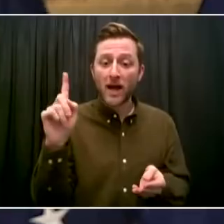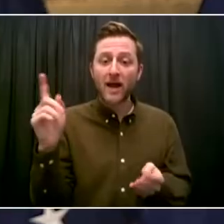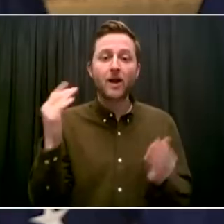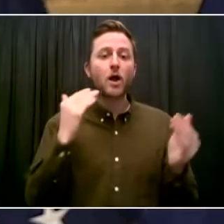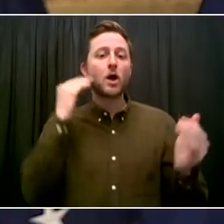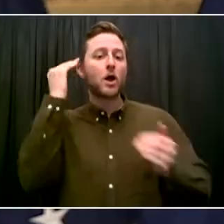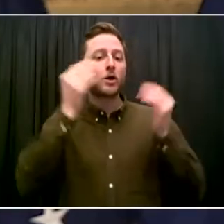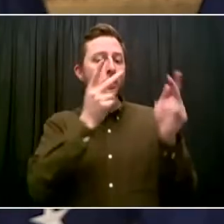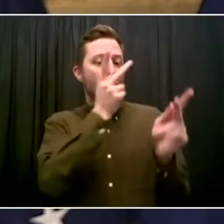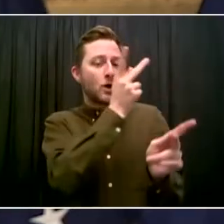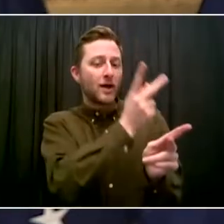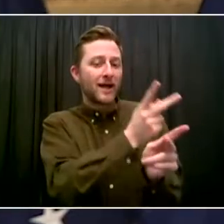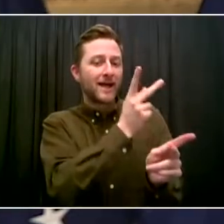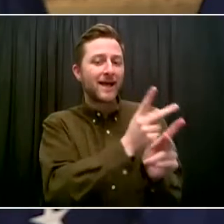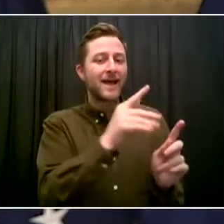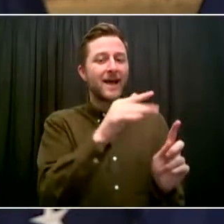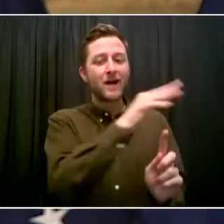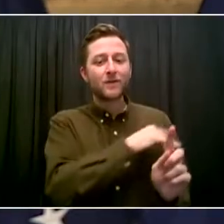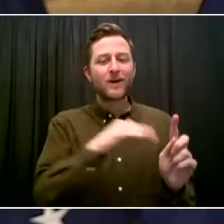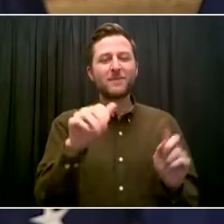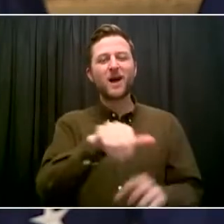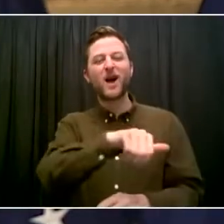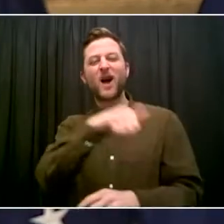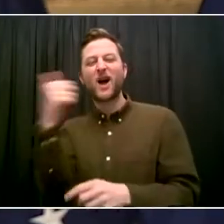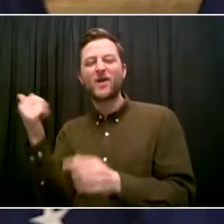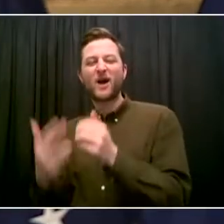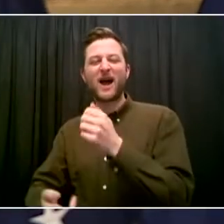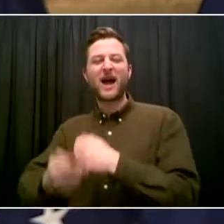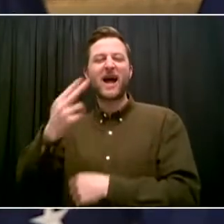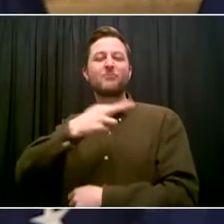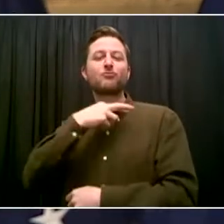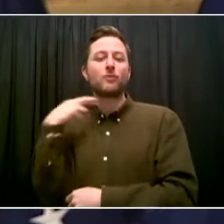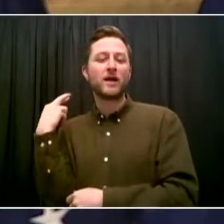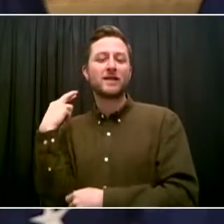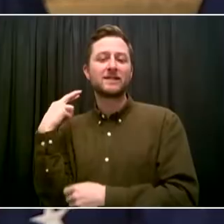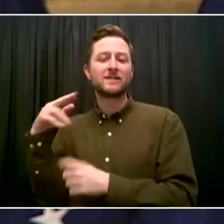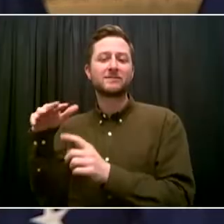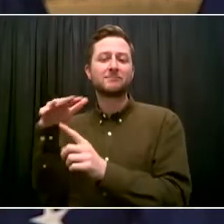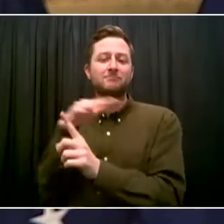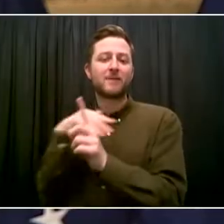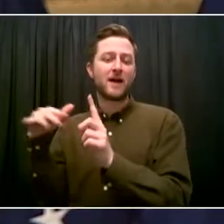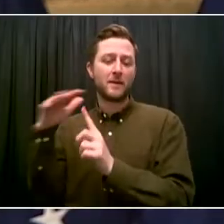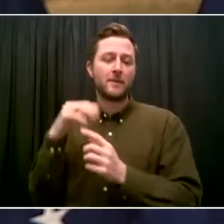MILLION MASKS TO HIGH RISK SETTING SUCH AS ADULT CARE